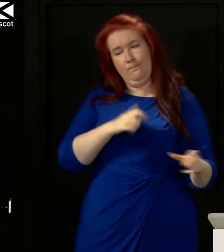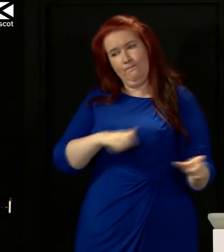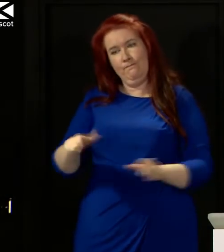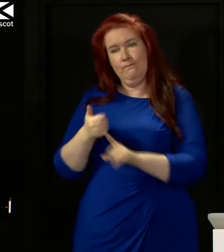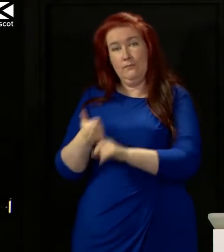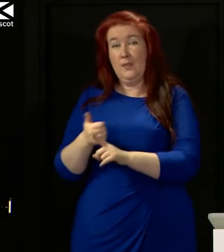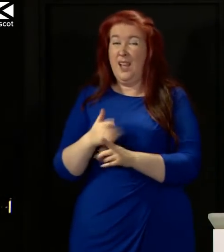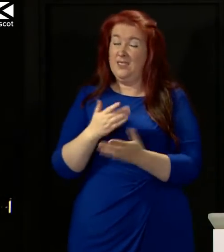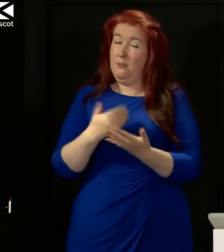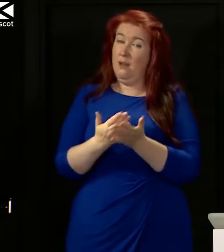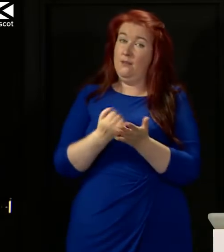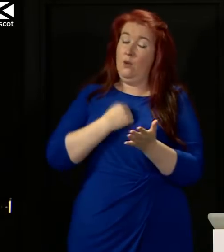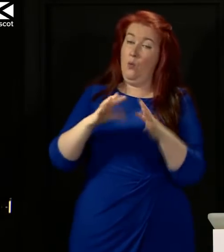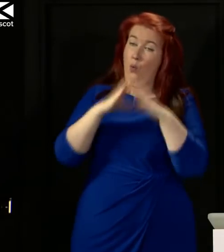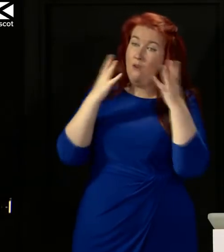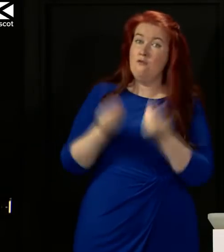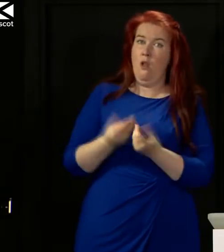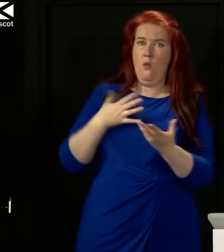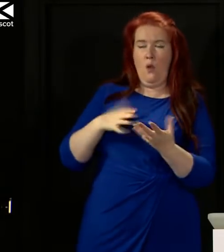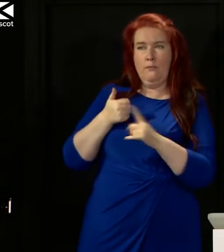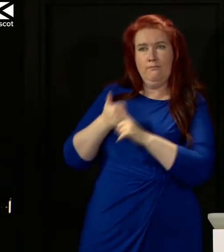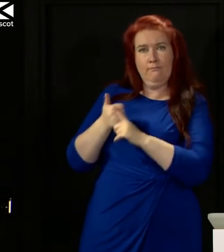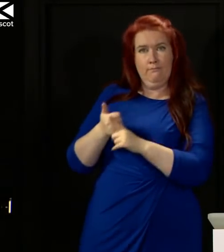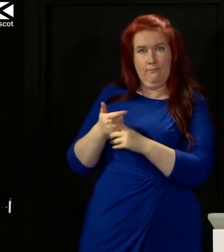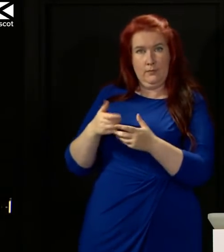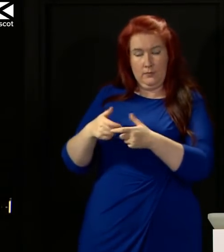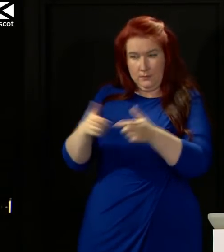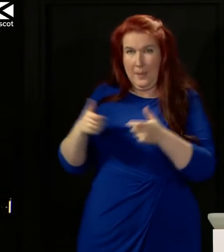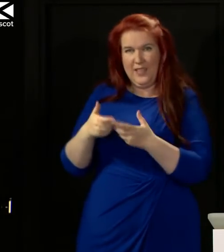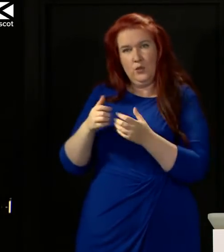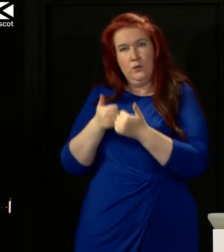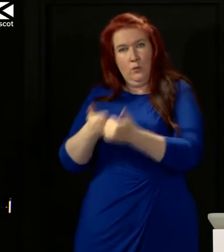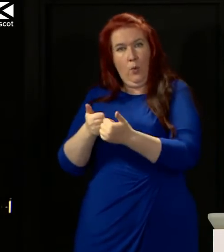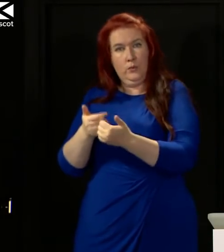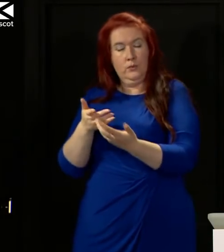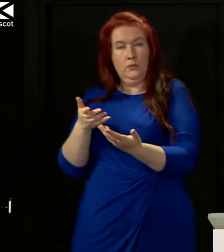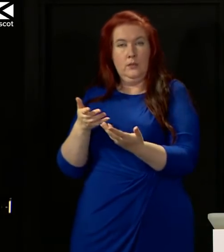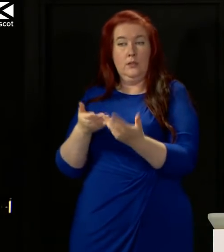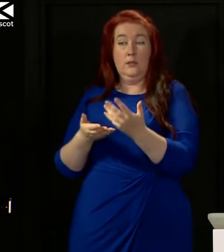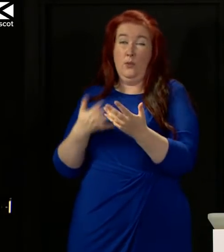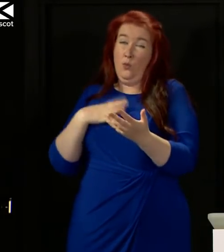package of support that we will continue to keep under review to deal with the immediate